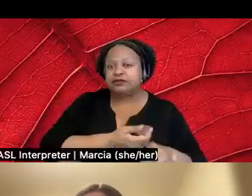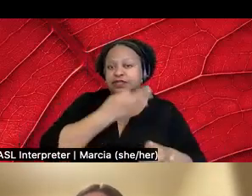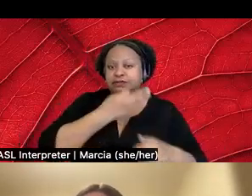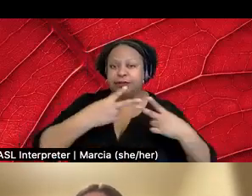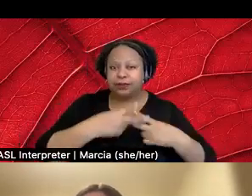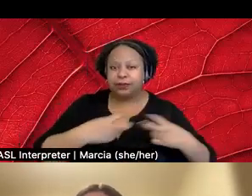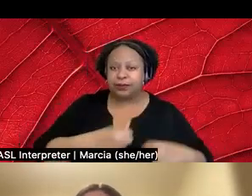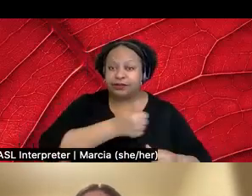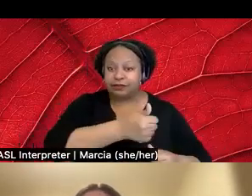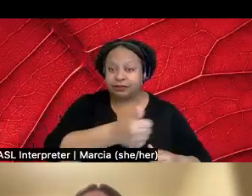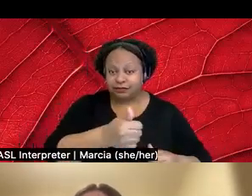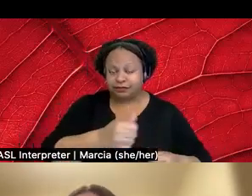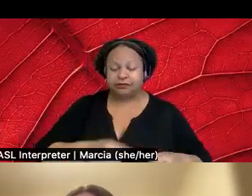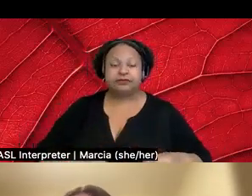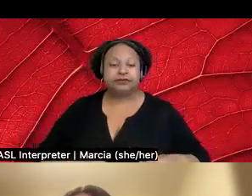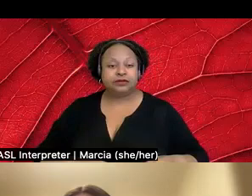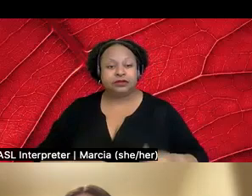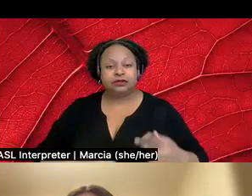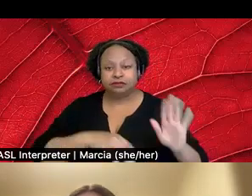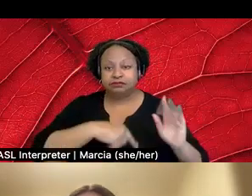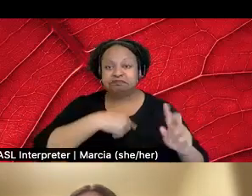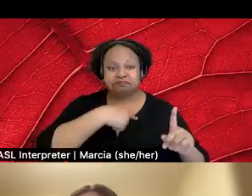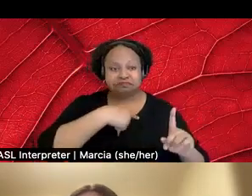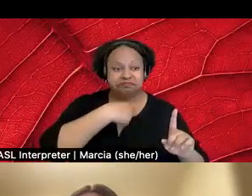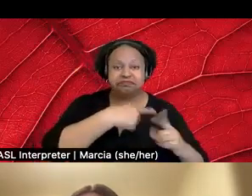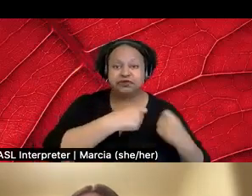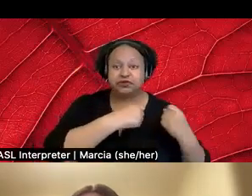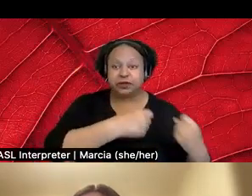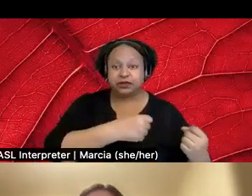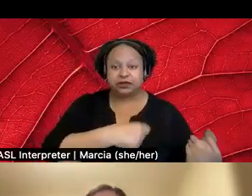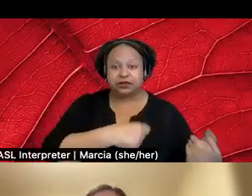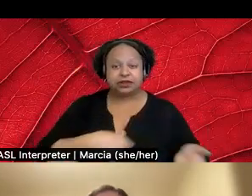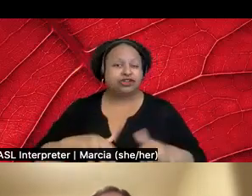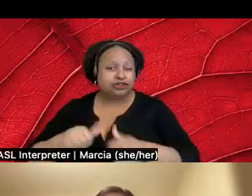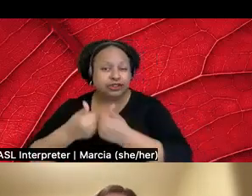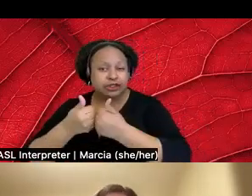Challenges include that it only measures user satisfaction.